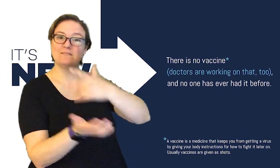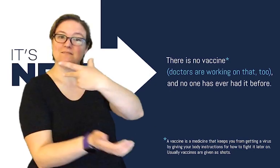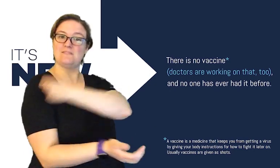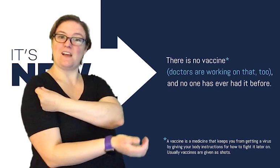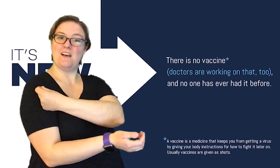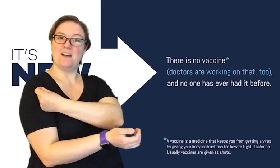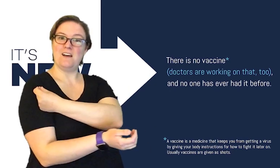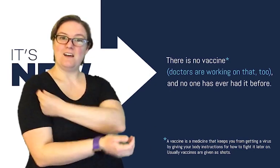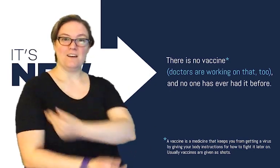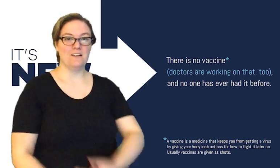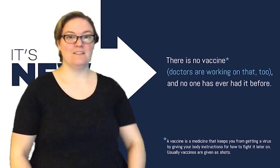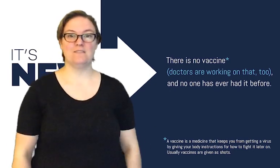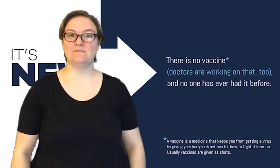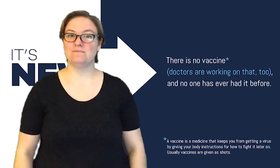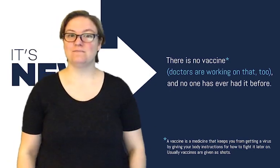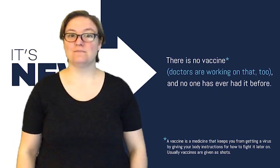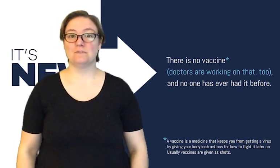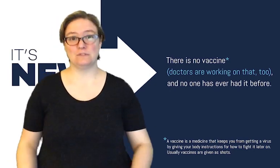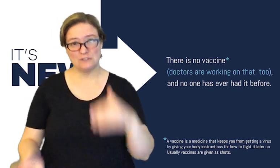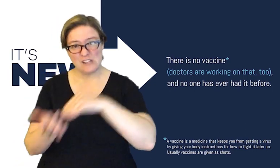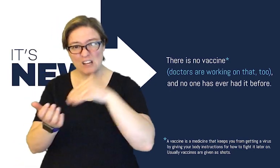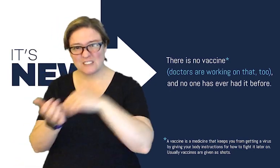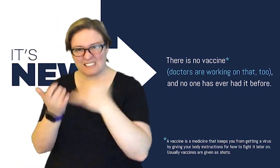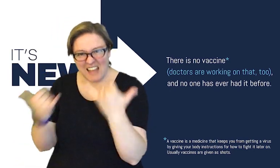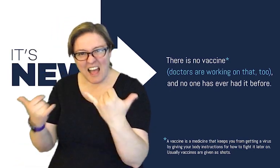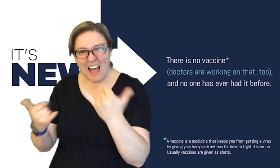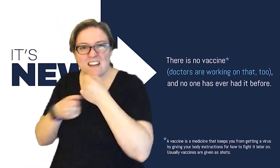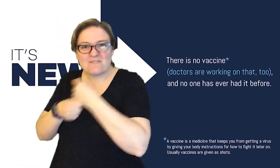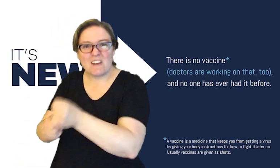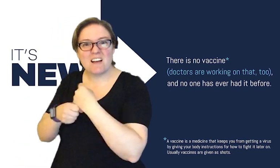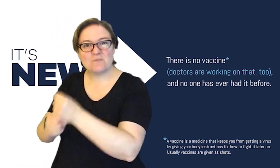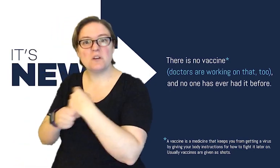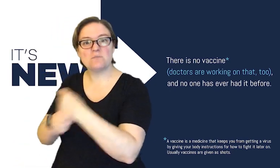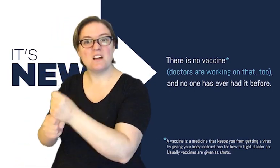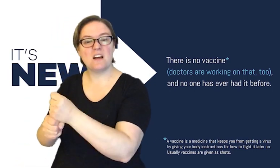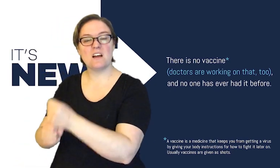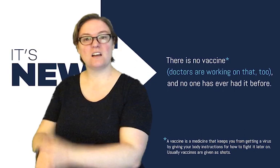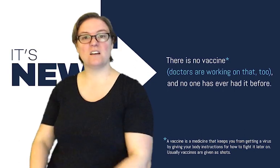There is no vaccine, doctors are working on that too,